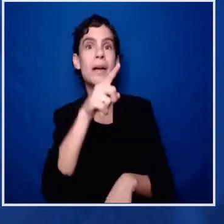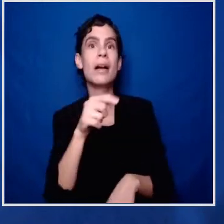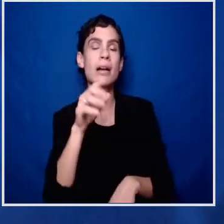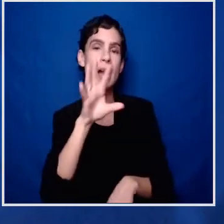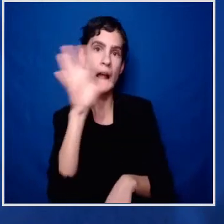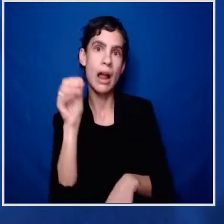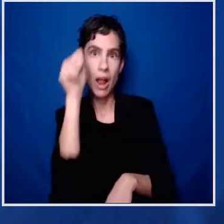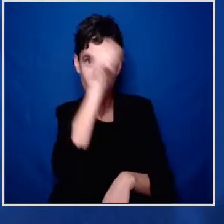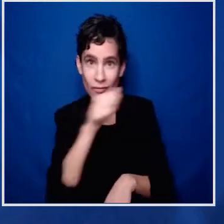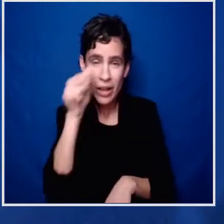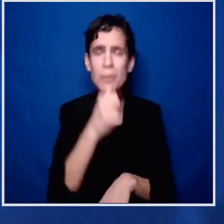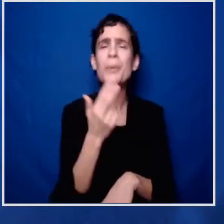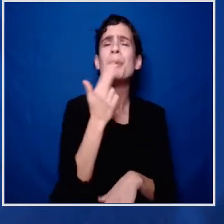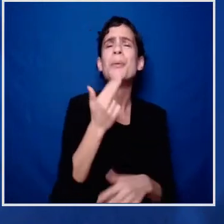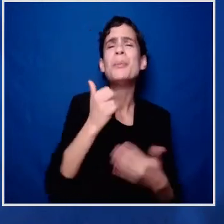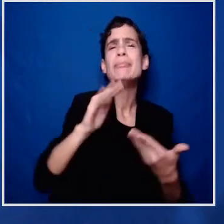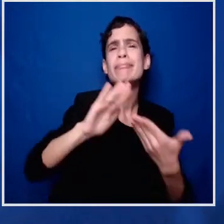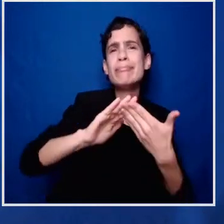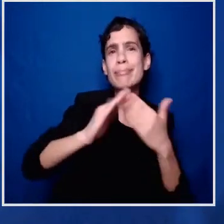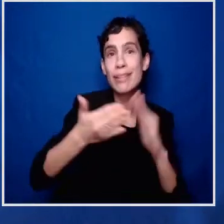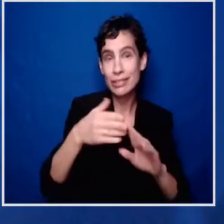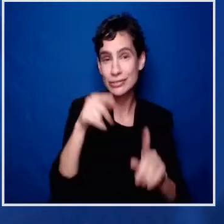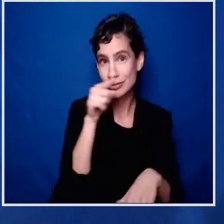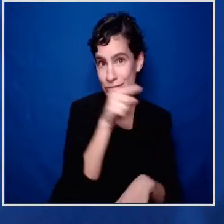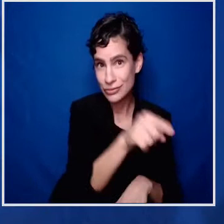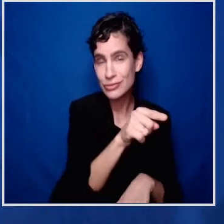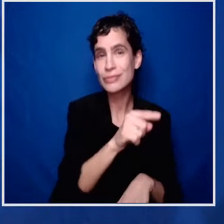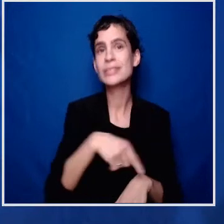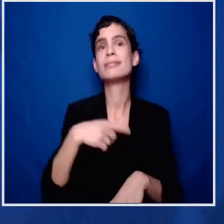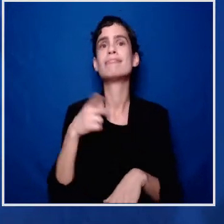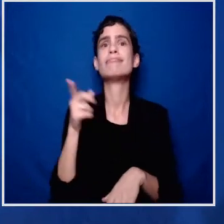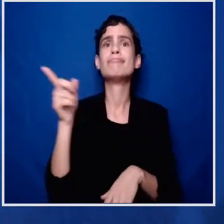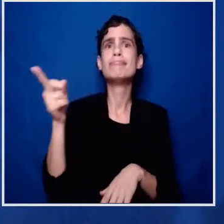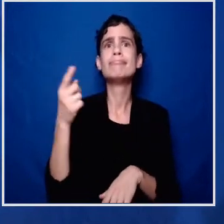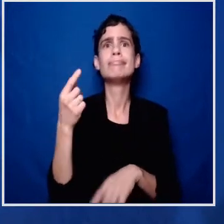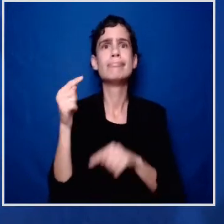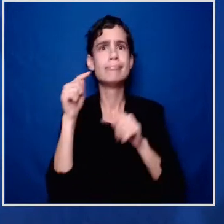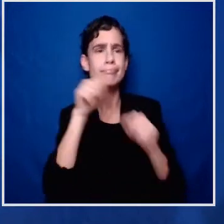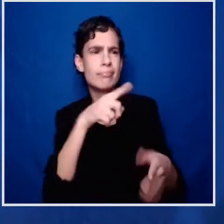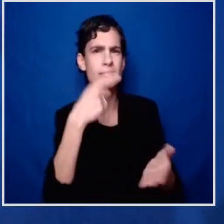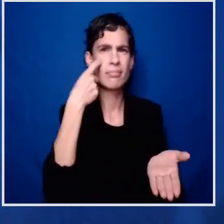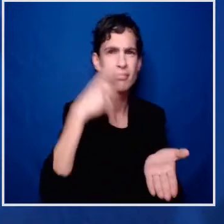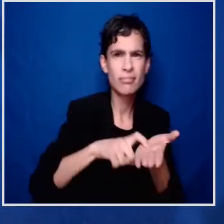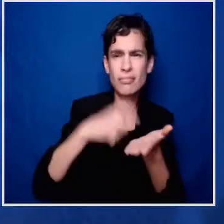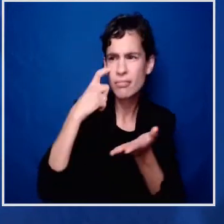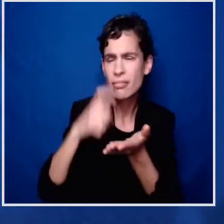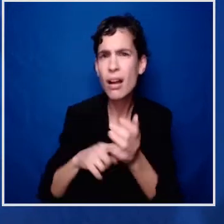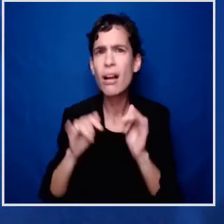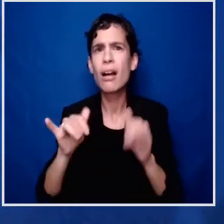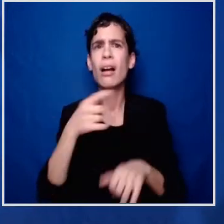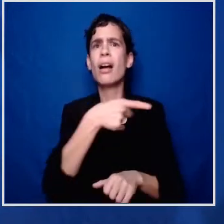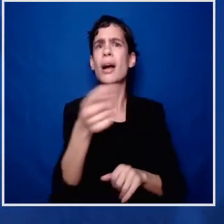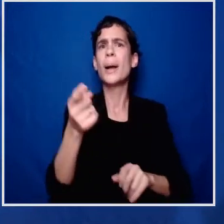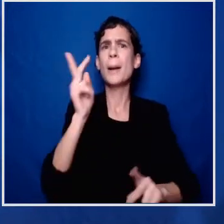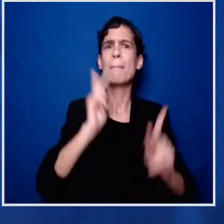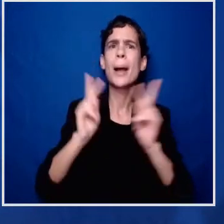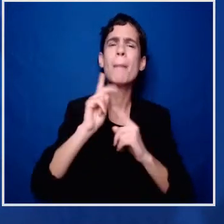PARTICULAR VILLAGE. THEY NOTICED THAT PEOPLE WERE GREETING EACH OTHER ALL THROUGHOUT THE DAY WITH A